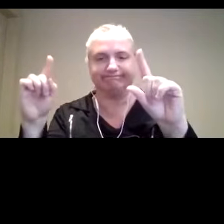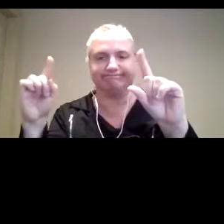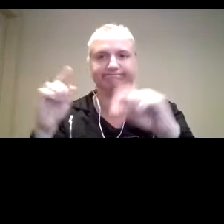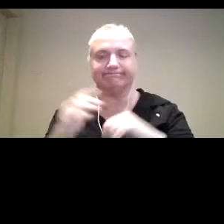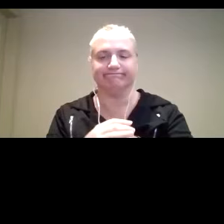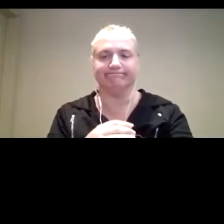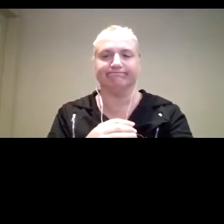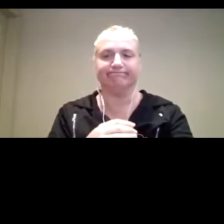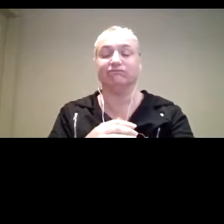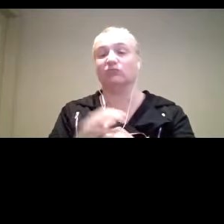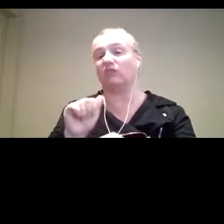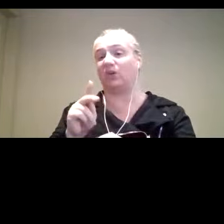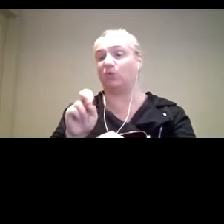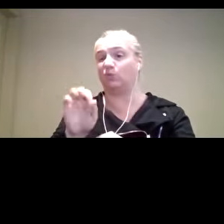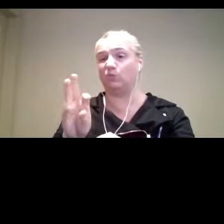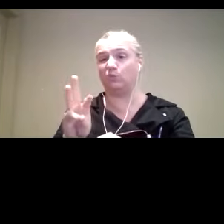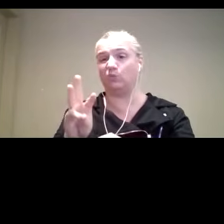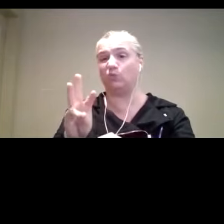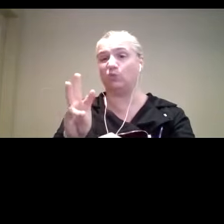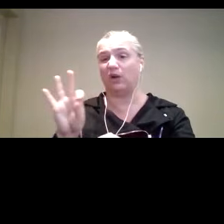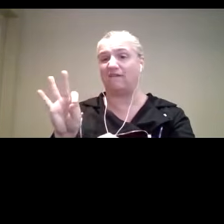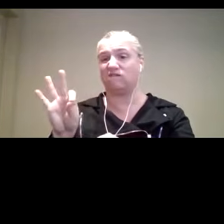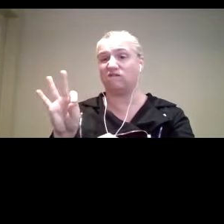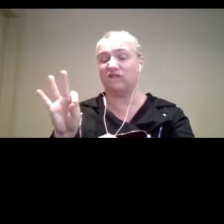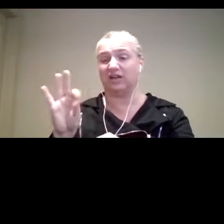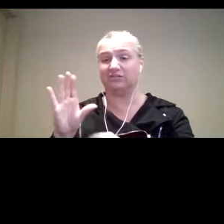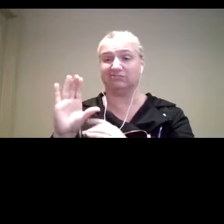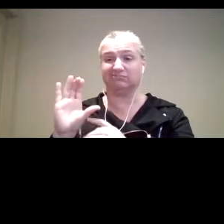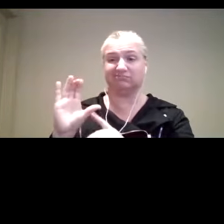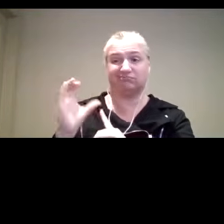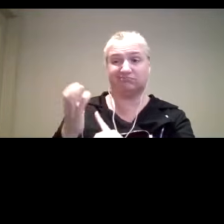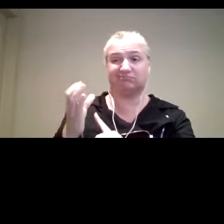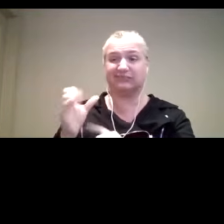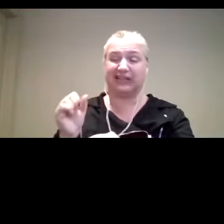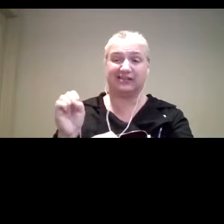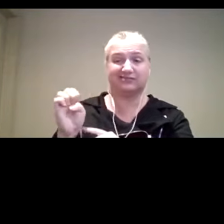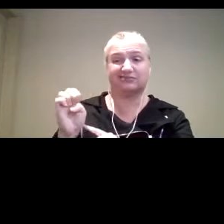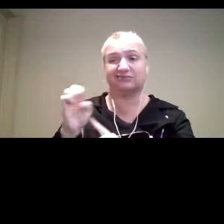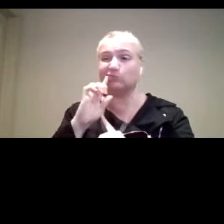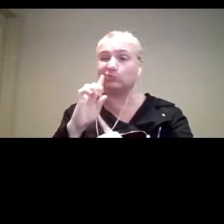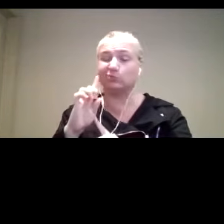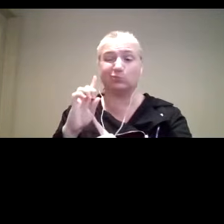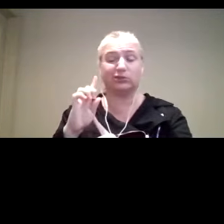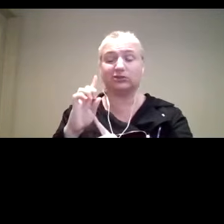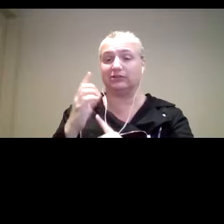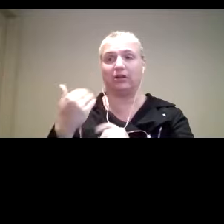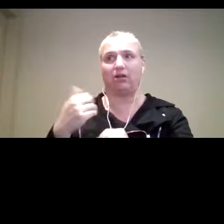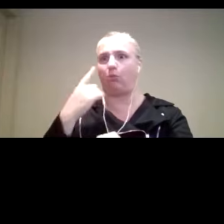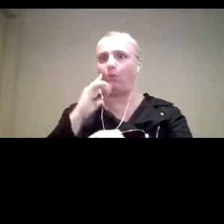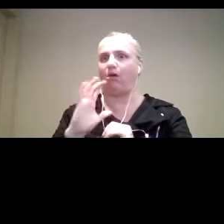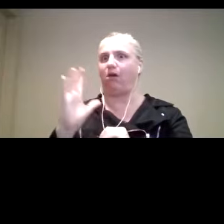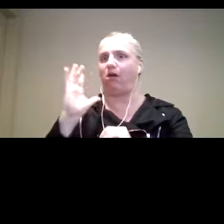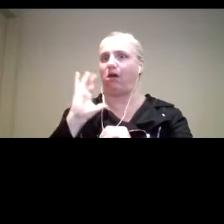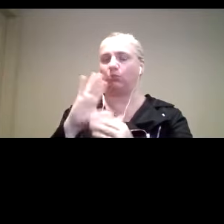So, that Endrew F. case really changed the way we think about what I had always learned in graduate school and beyond